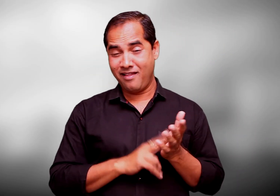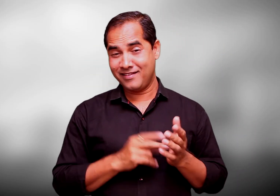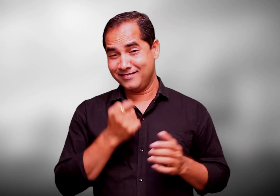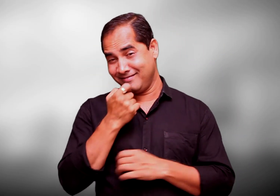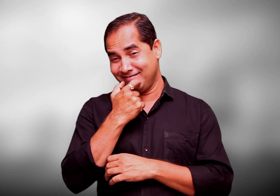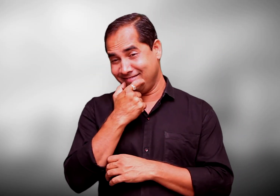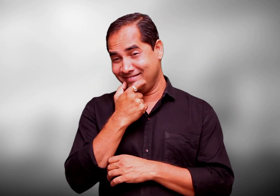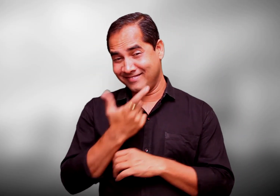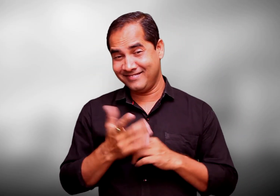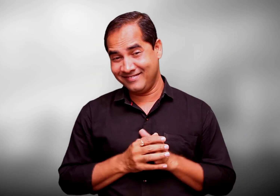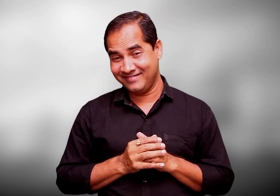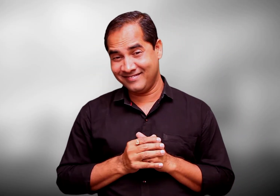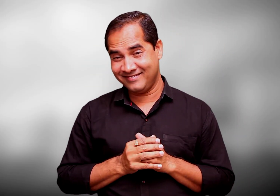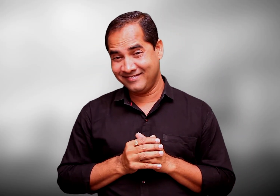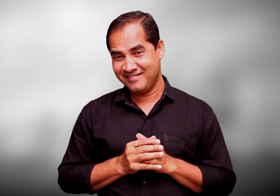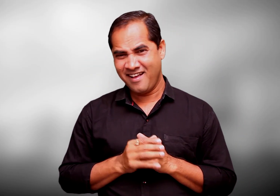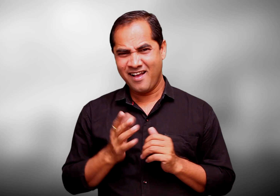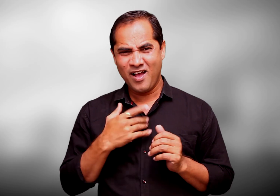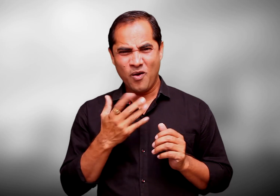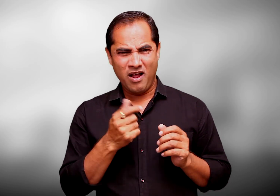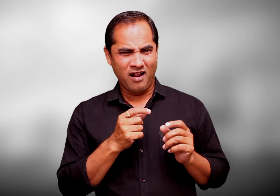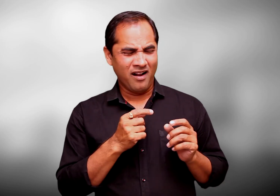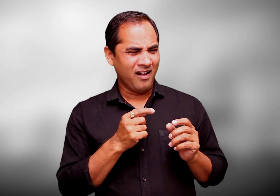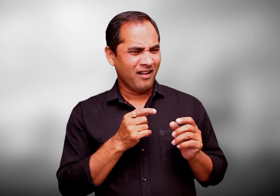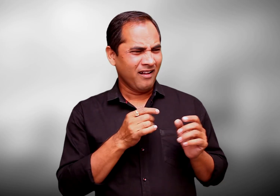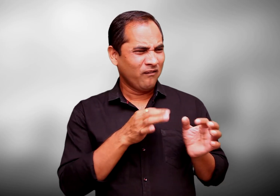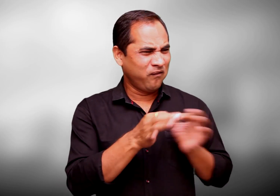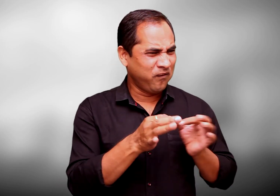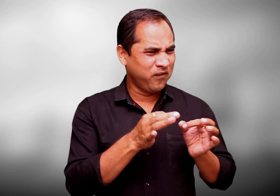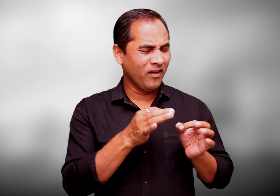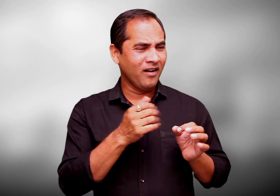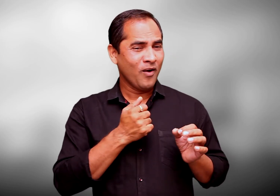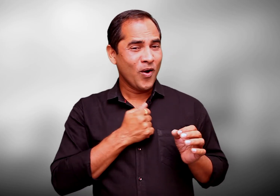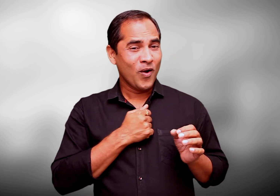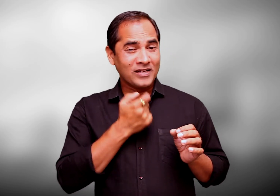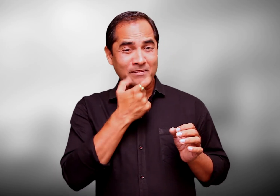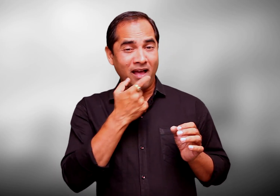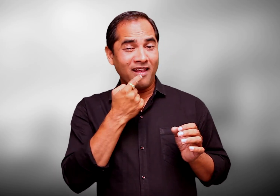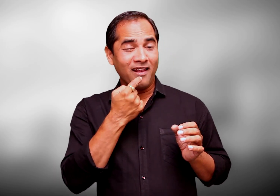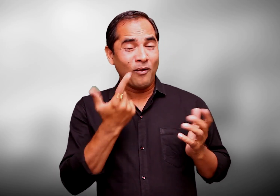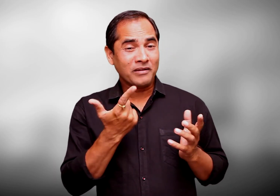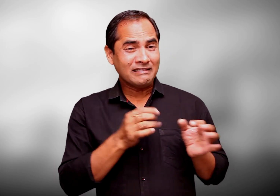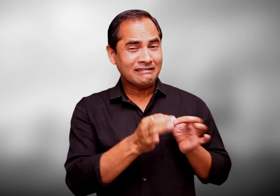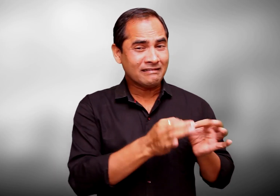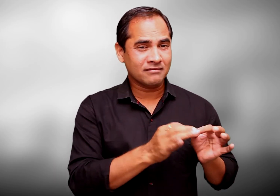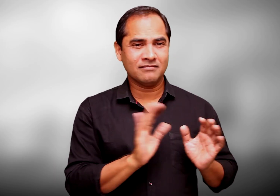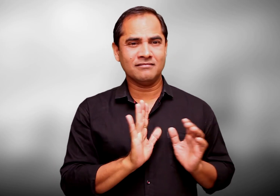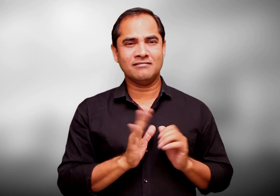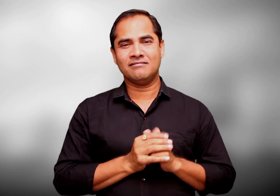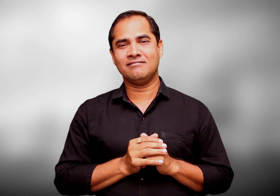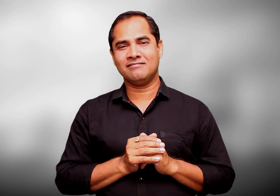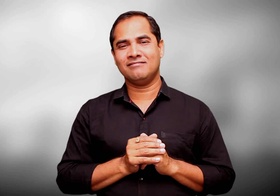Valli smiled to herself. She didn't want them to understand her smile, but